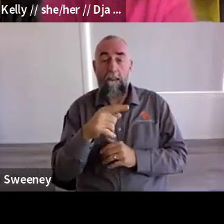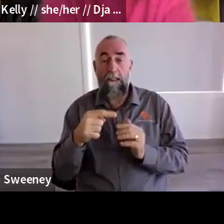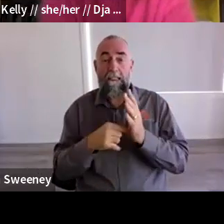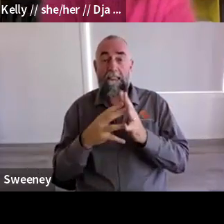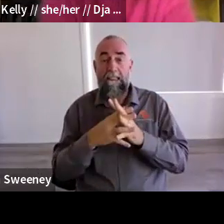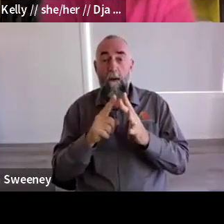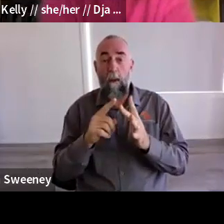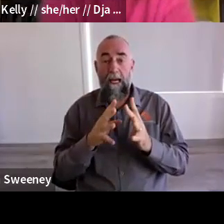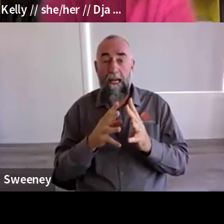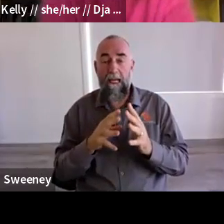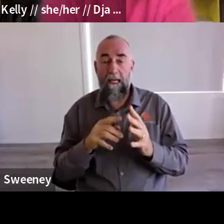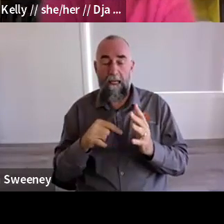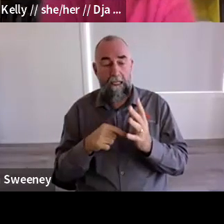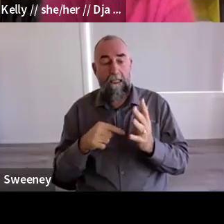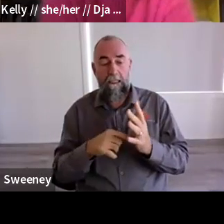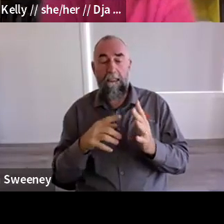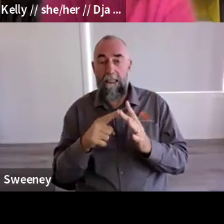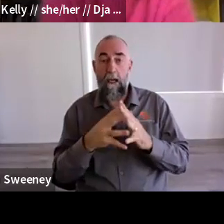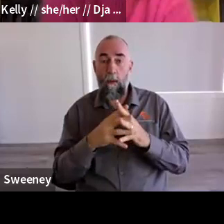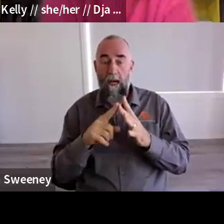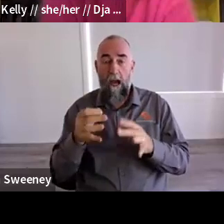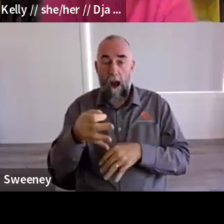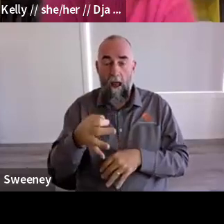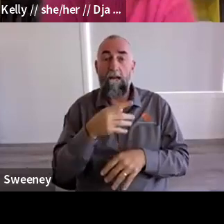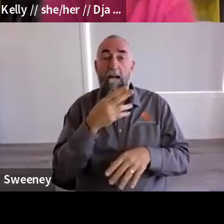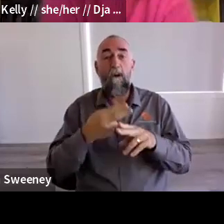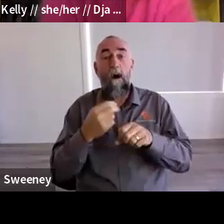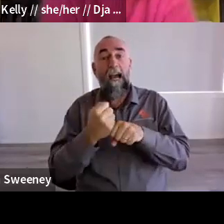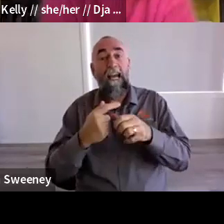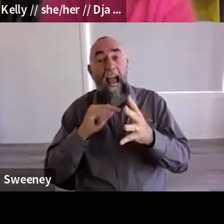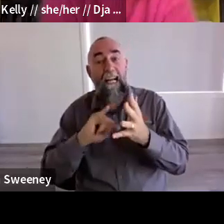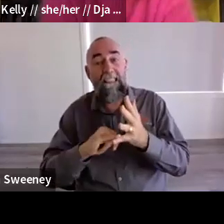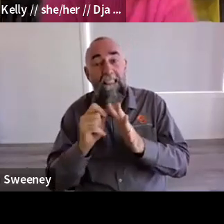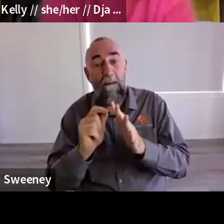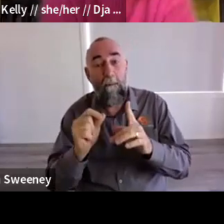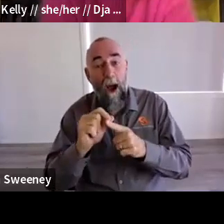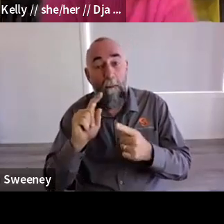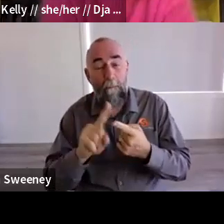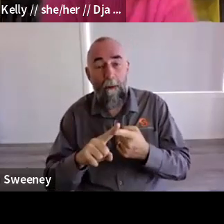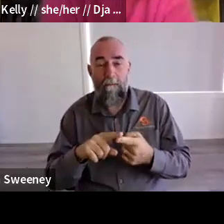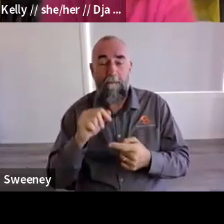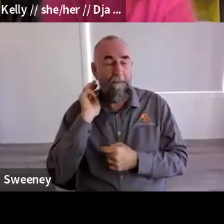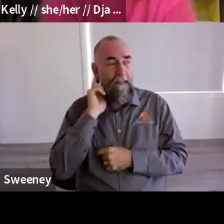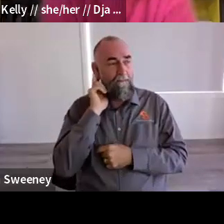the decision to - to be funded by these people. And, you know, seeing - we are currently under siege on the Tiwi Islands from Santos, for their gas